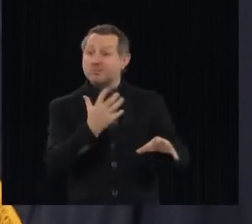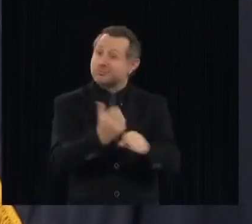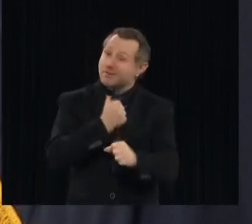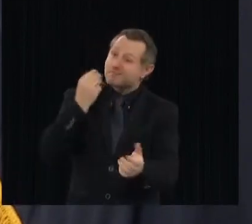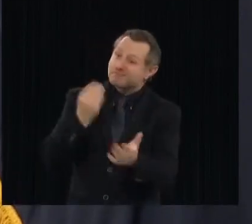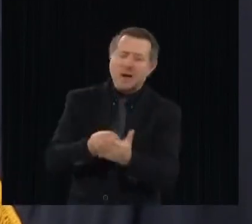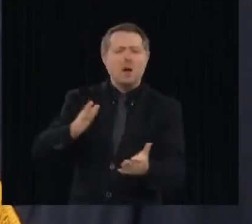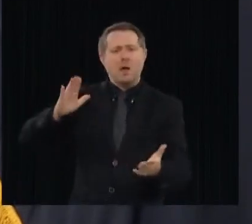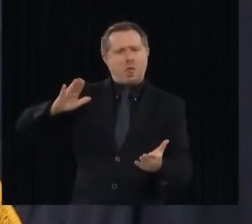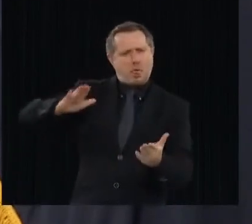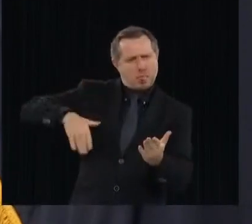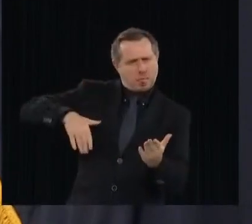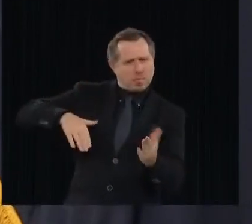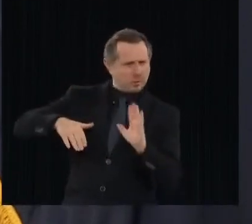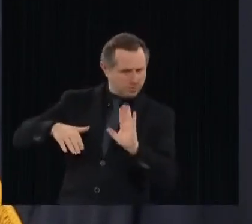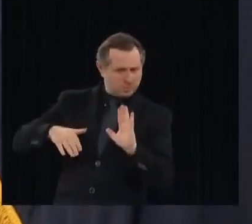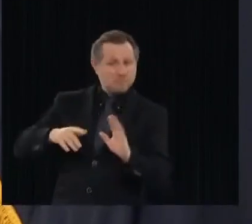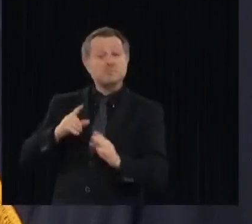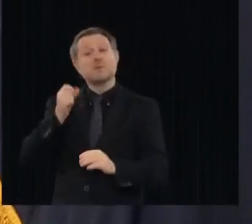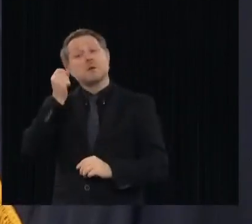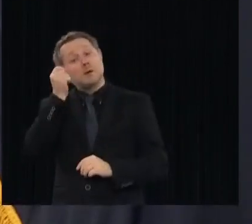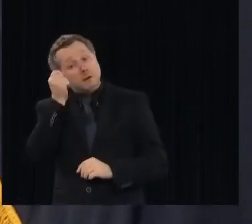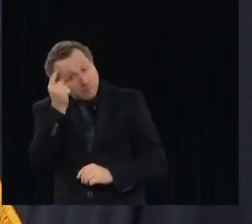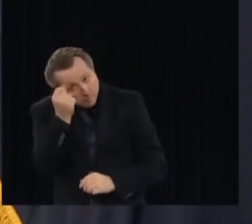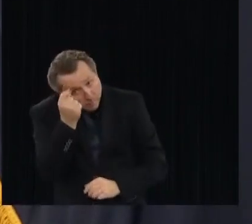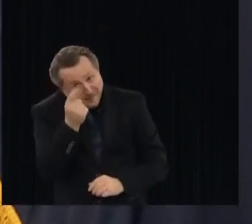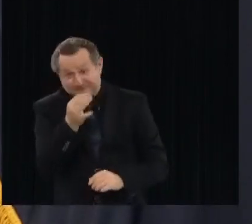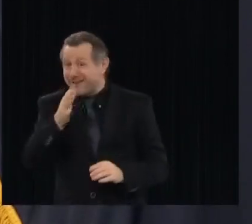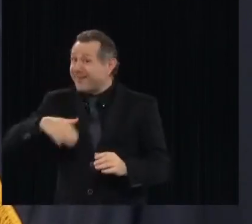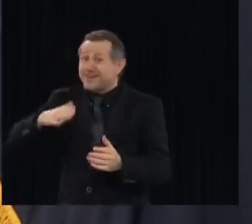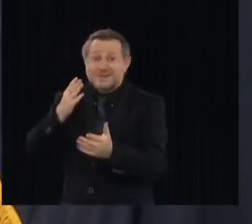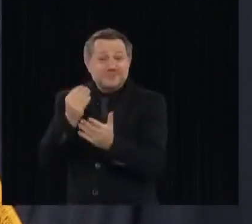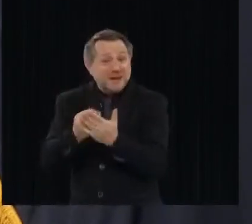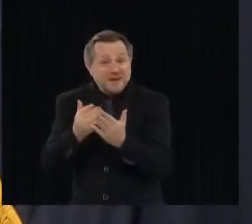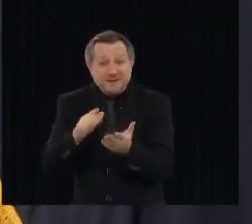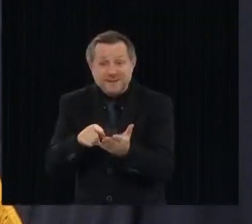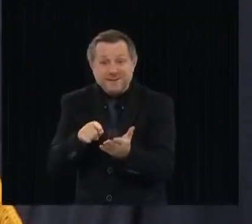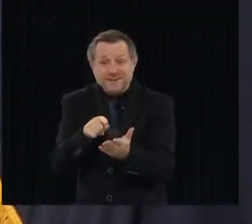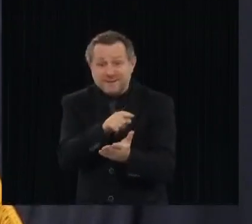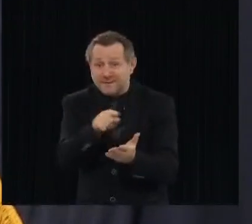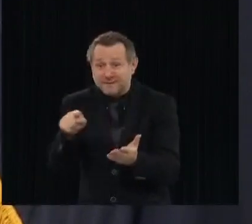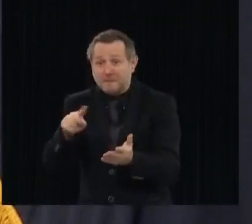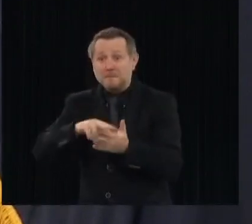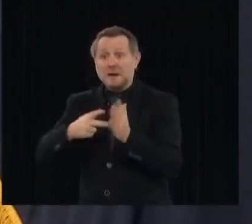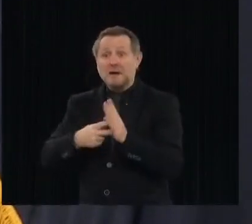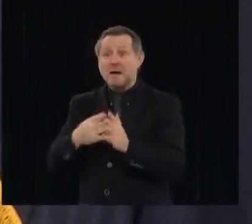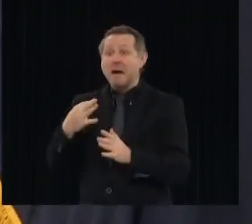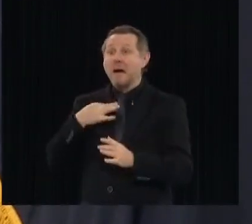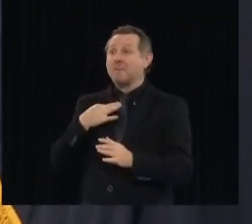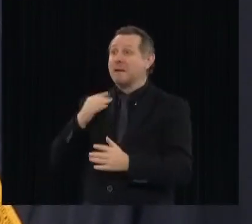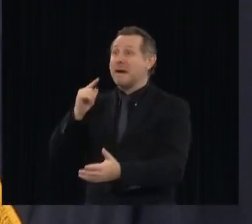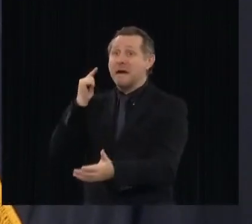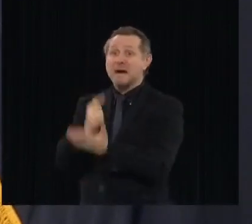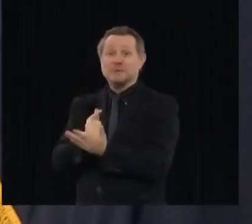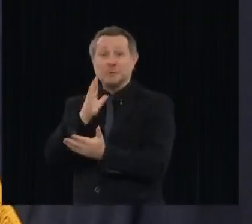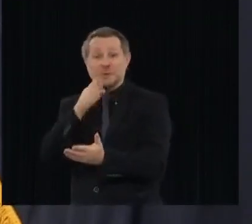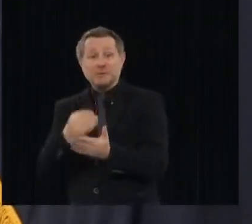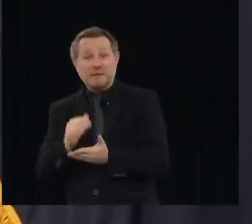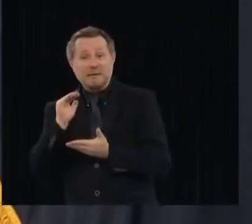THE BACKLOG HAS BEEN FINISHED. THAT MEANS EVERYONE HAS GOTTEN A CHECK.